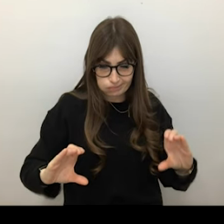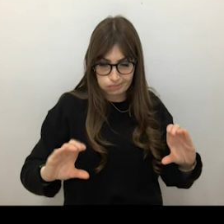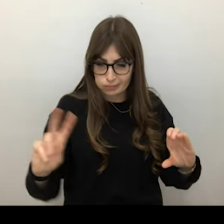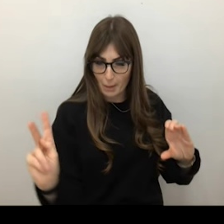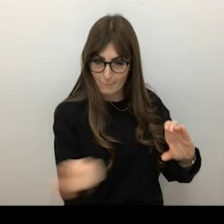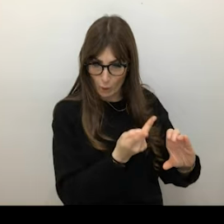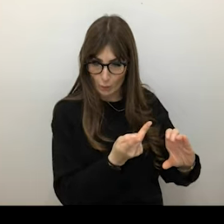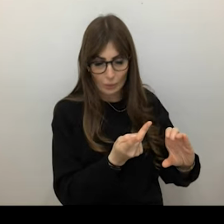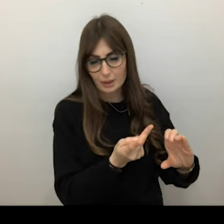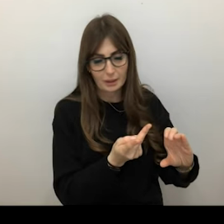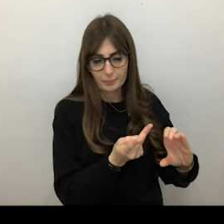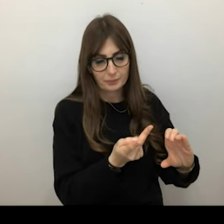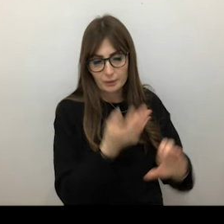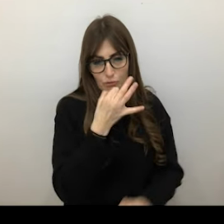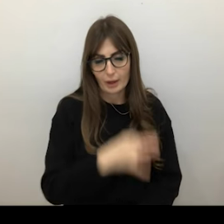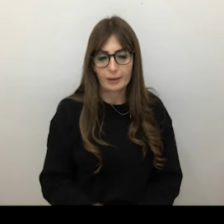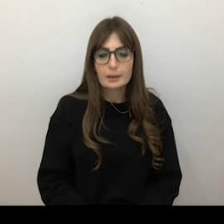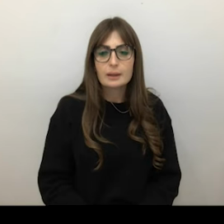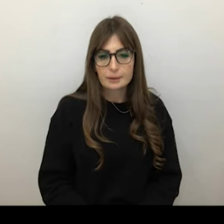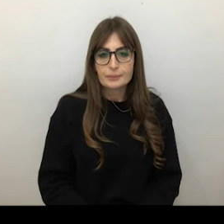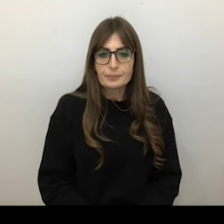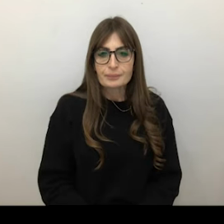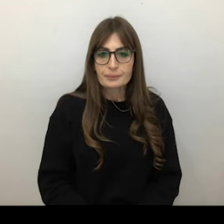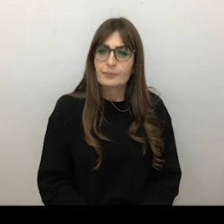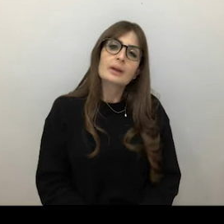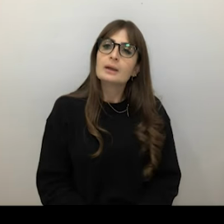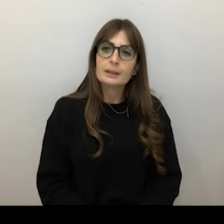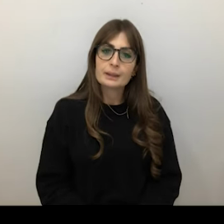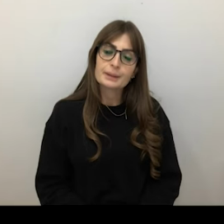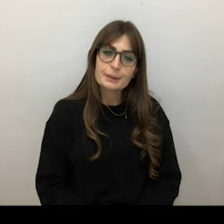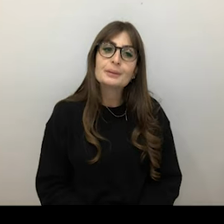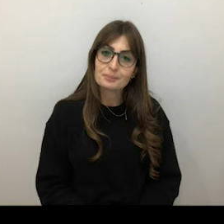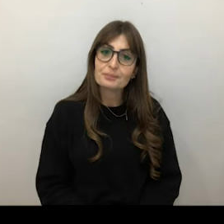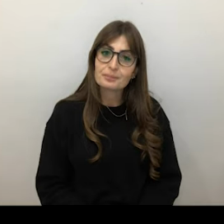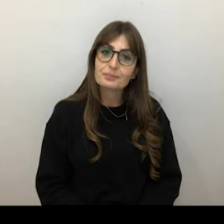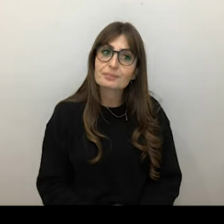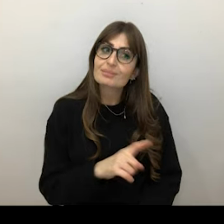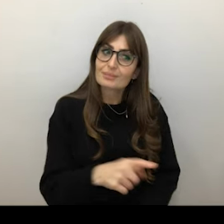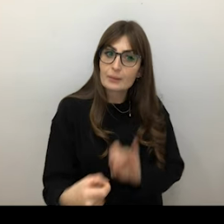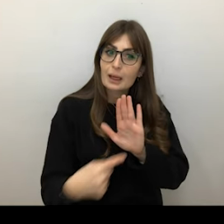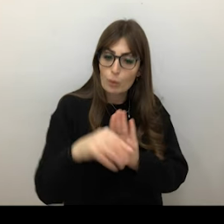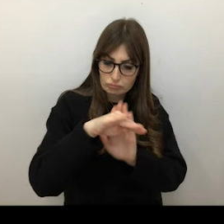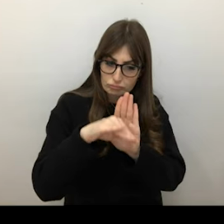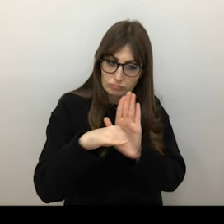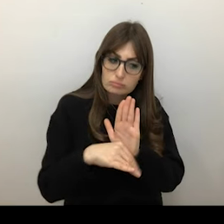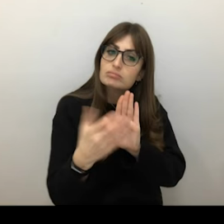application from one applicant in each round. As Wendy said, the key priorities for this round.